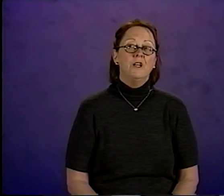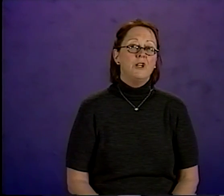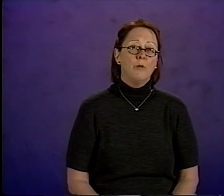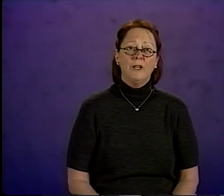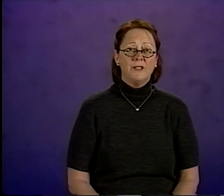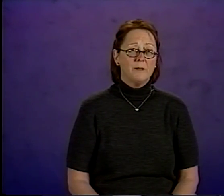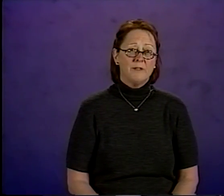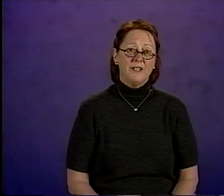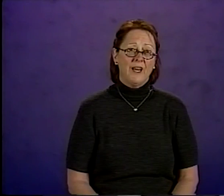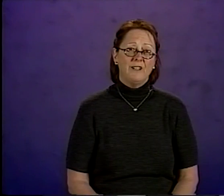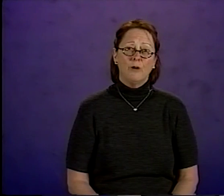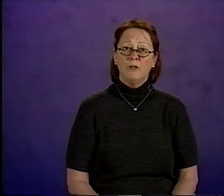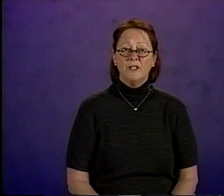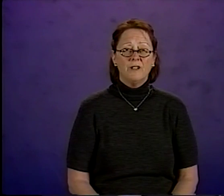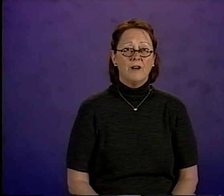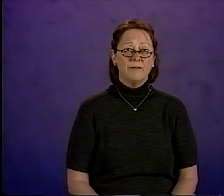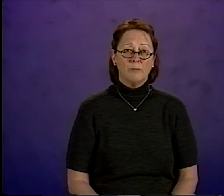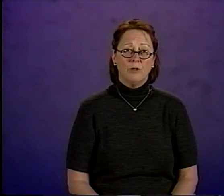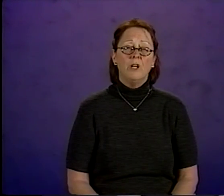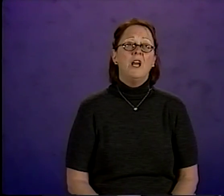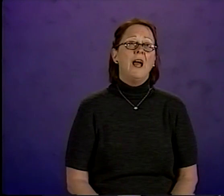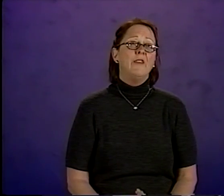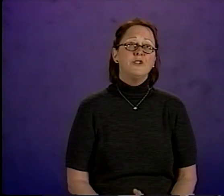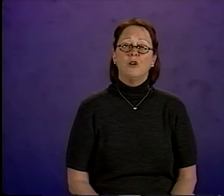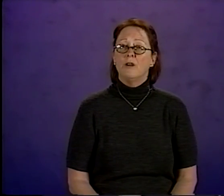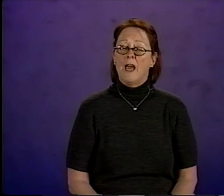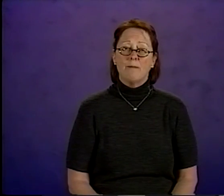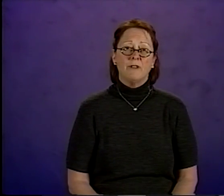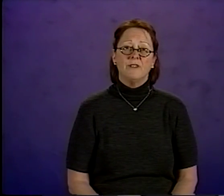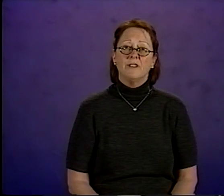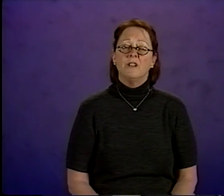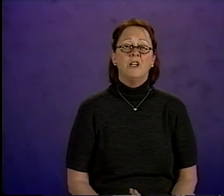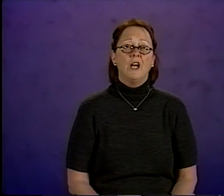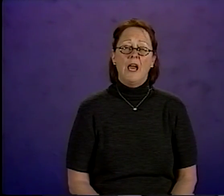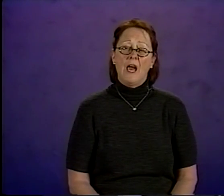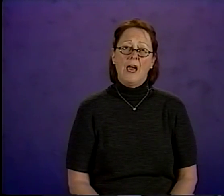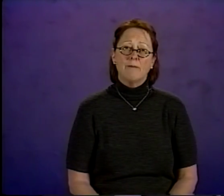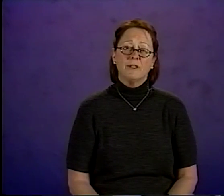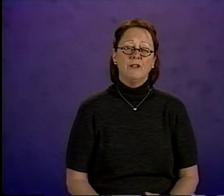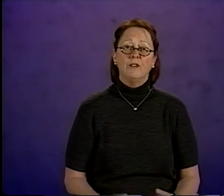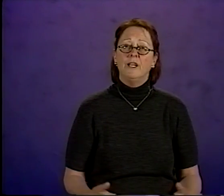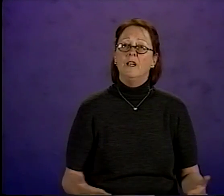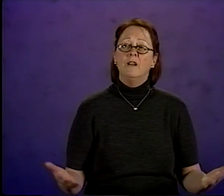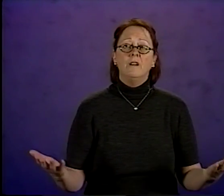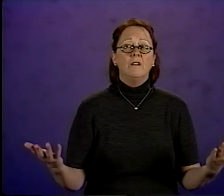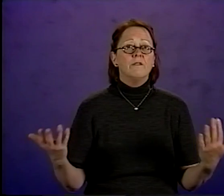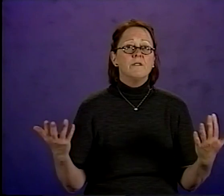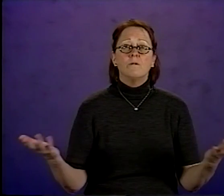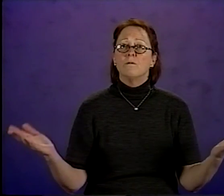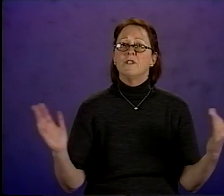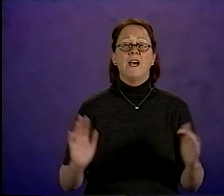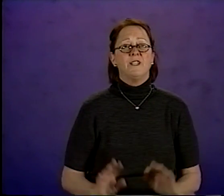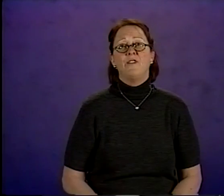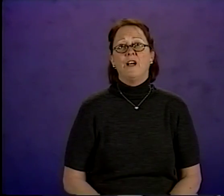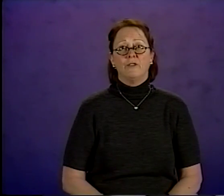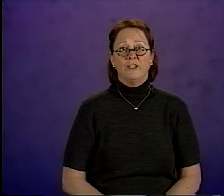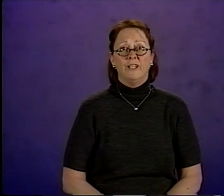no one gets upset, no one's uncomfortable, and the turn happened absolutely satisfactorily.